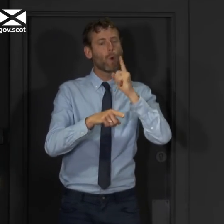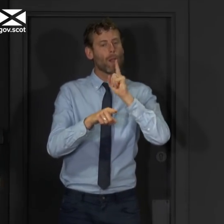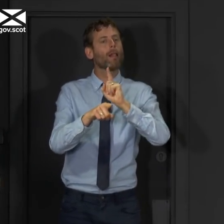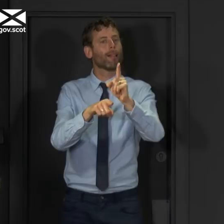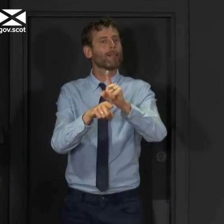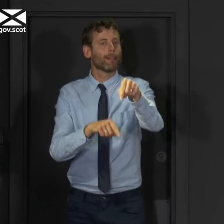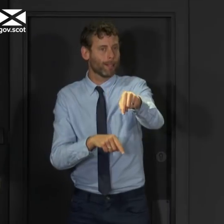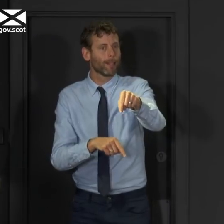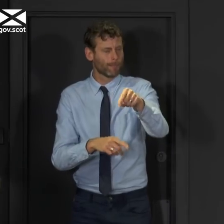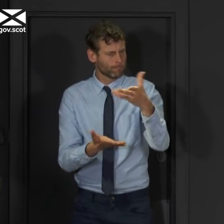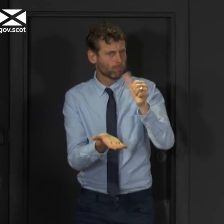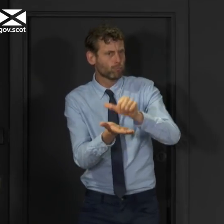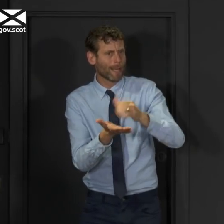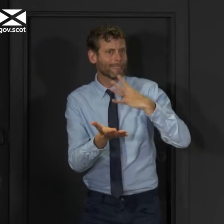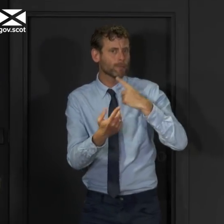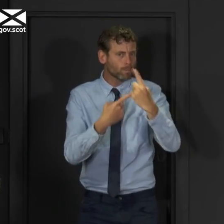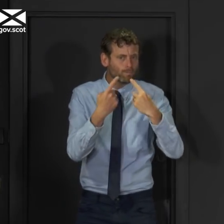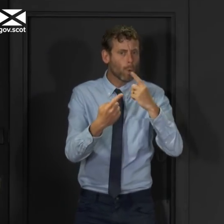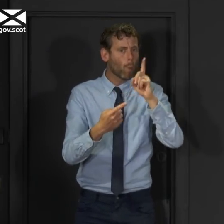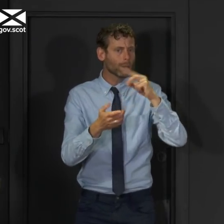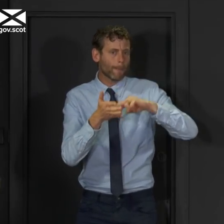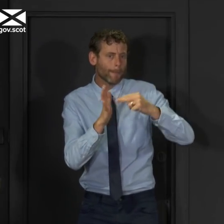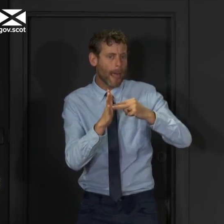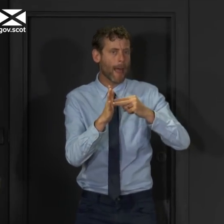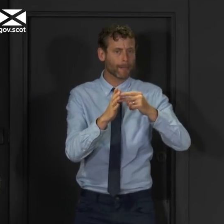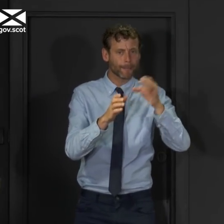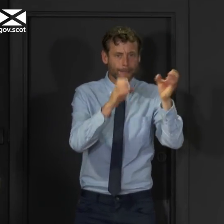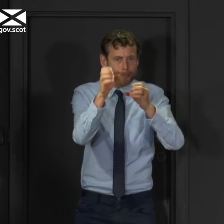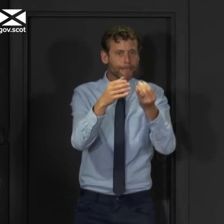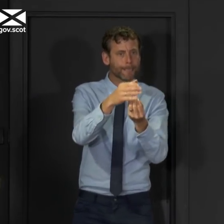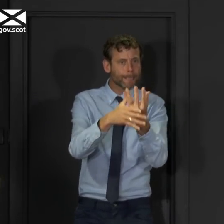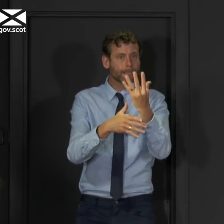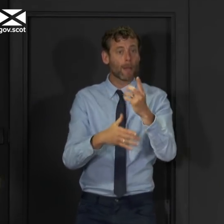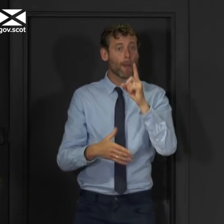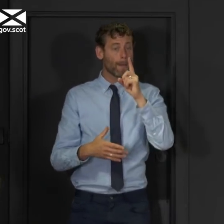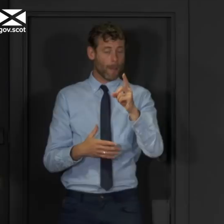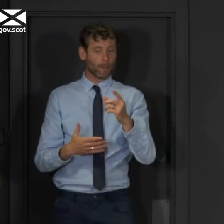this has the absolute focus and attention of me and the government and will continue